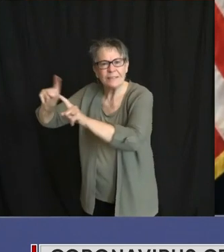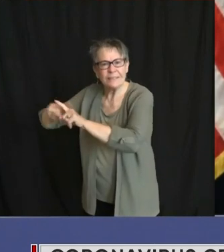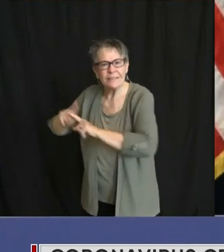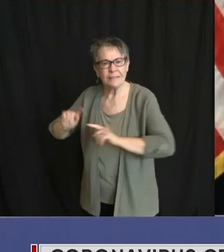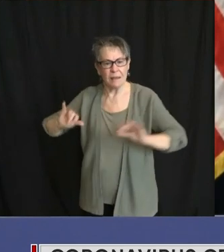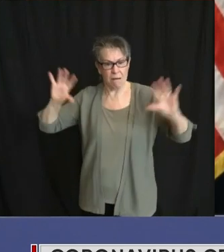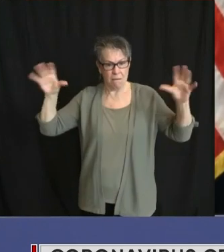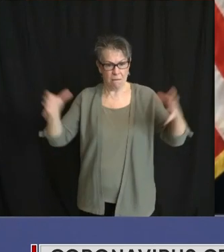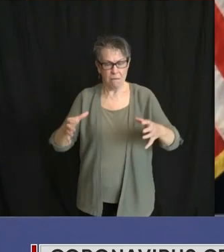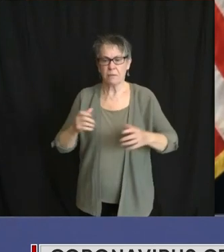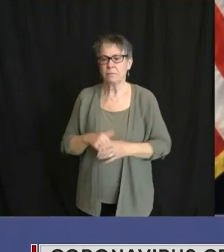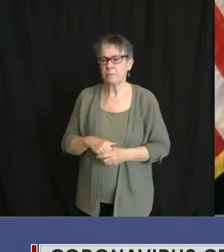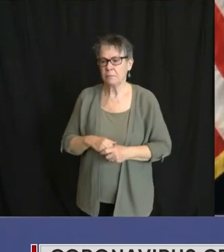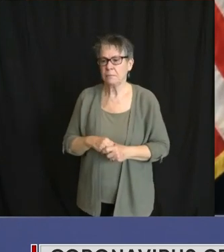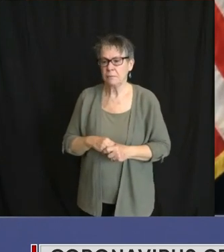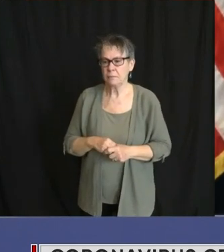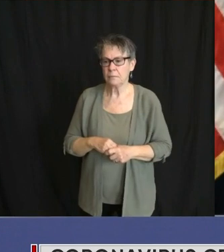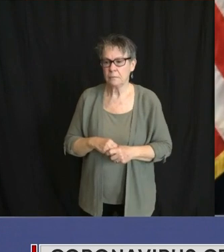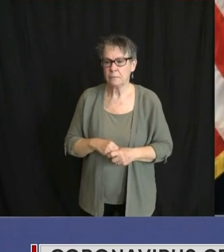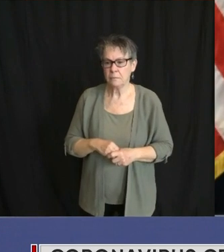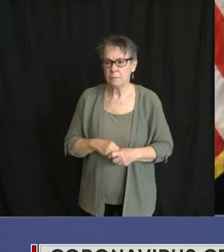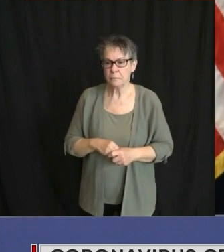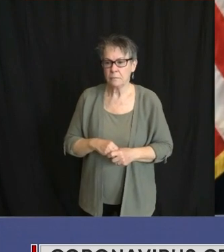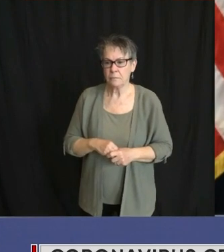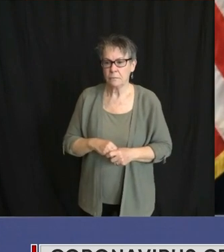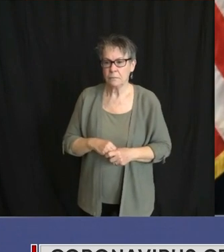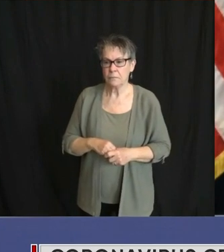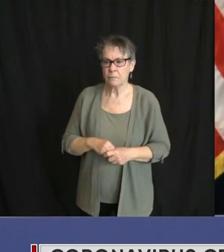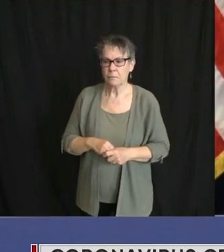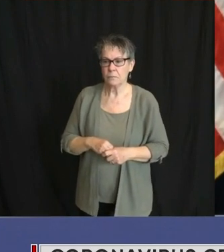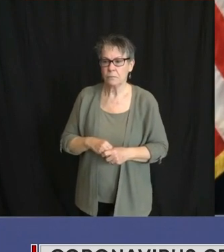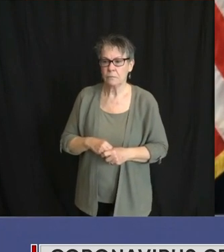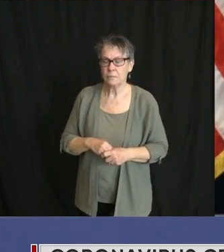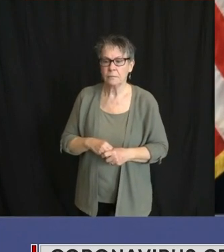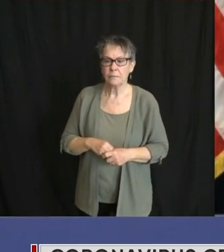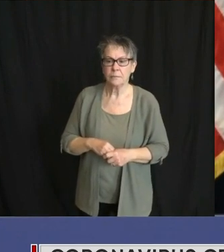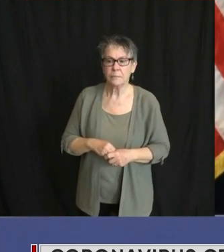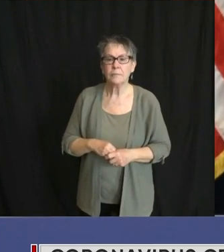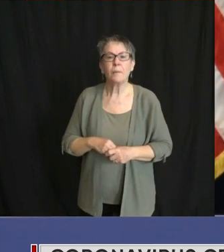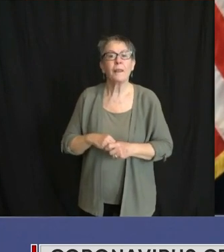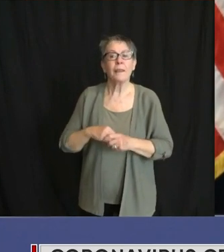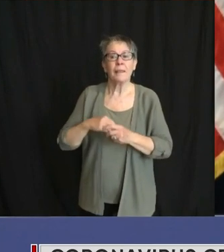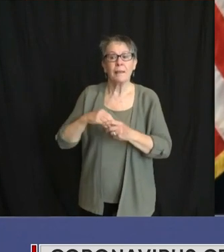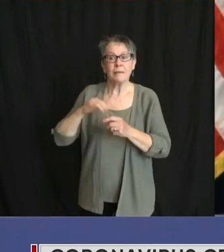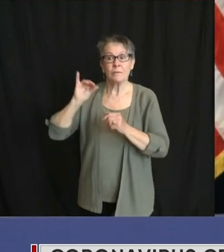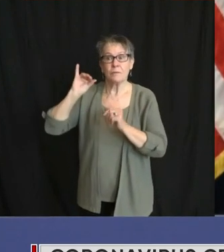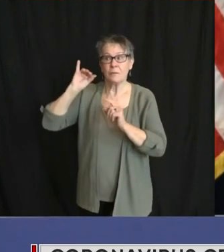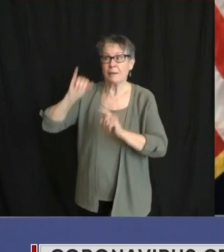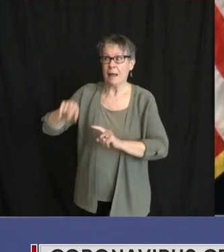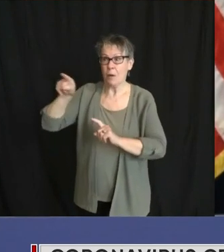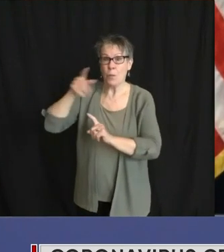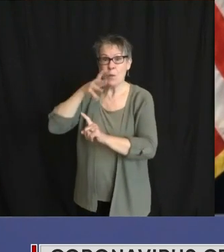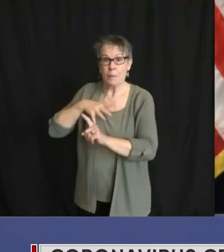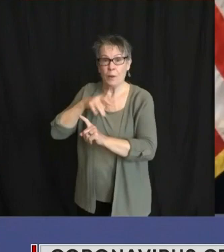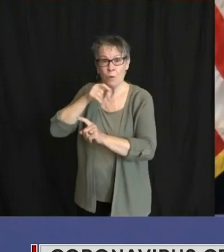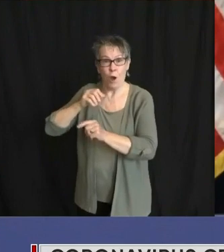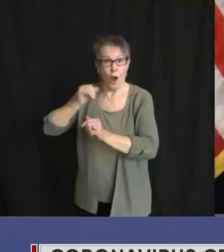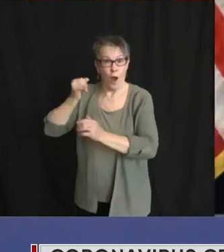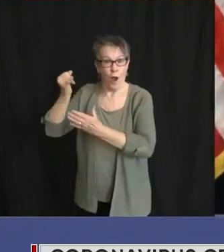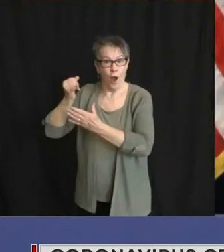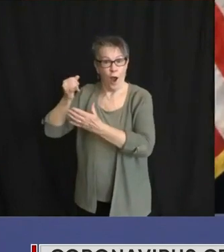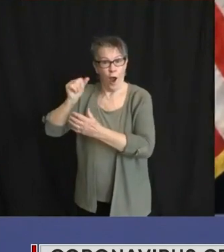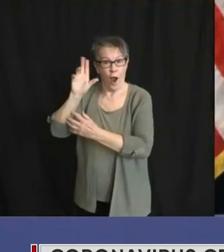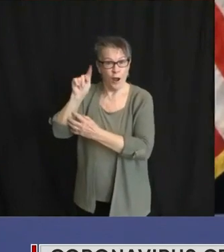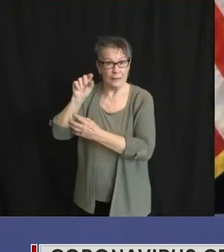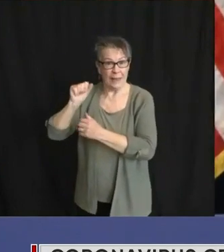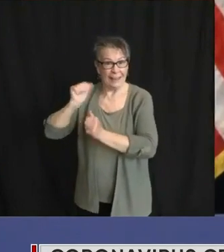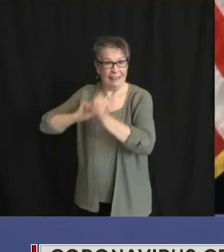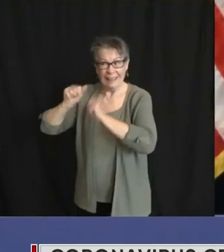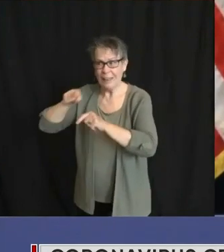DOWN VERSUS HOW DO YOU REOPEN?